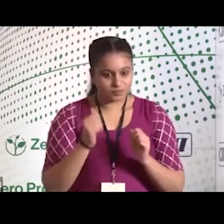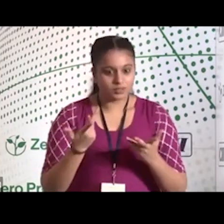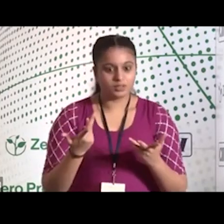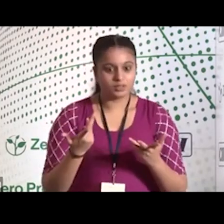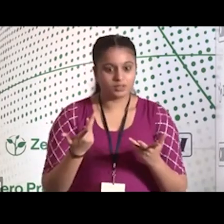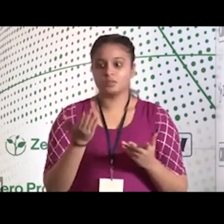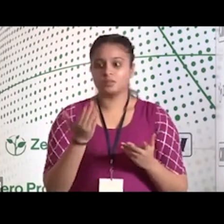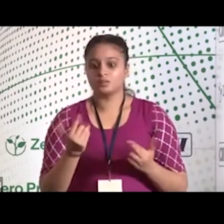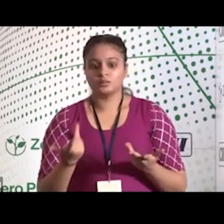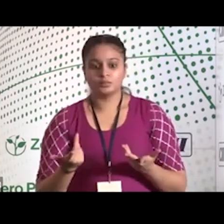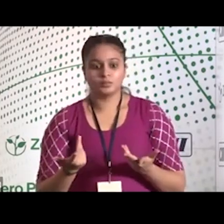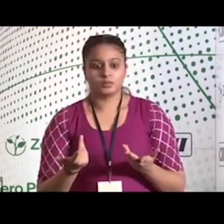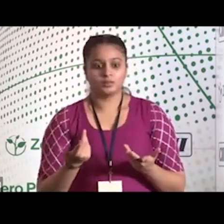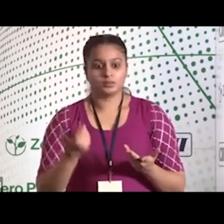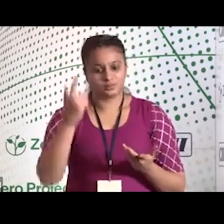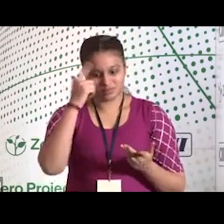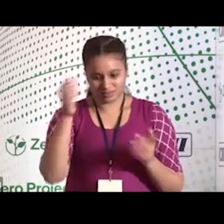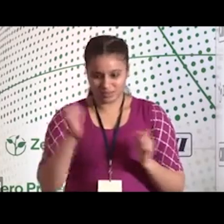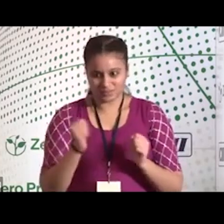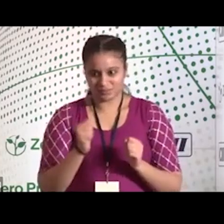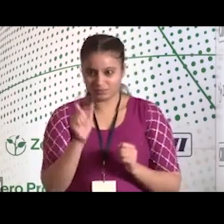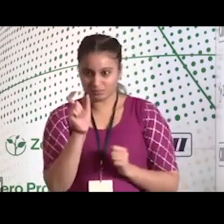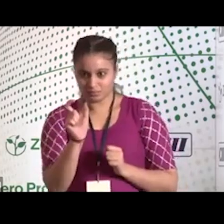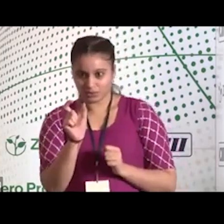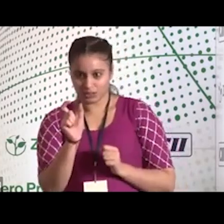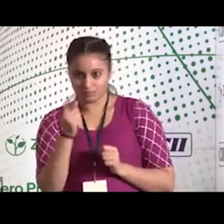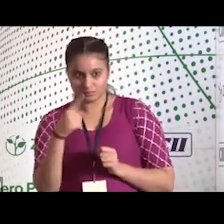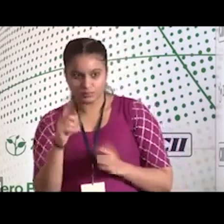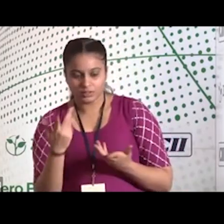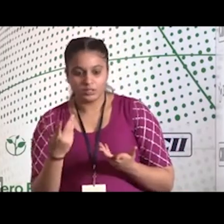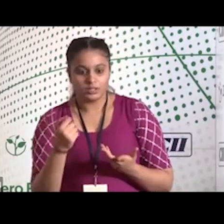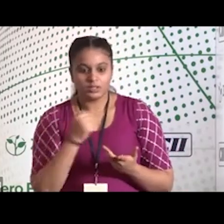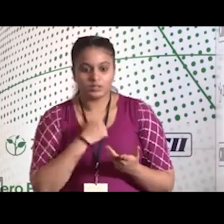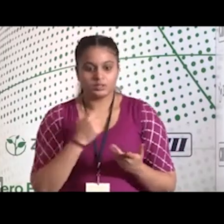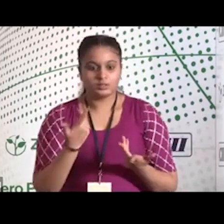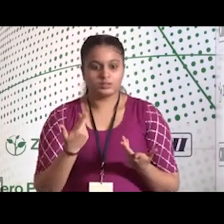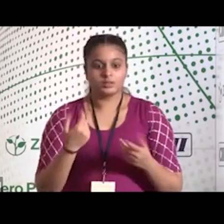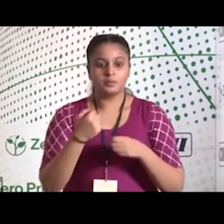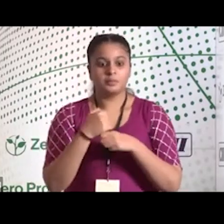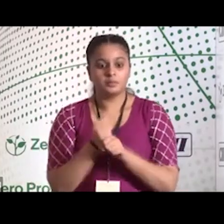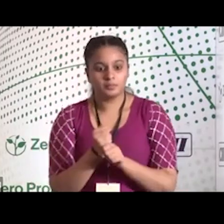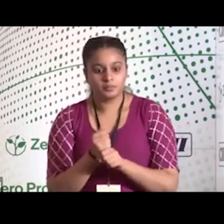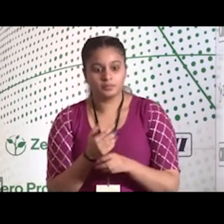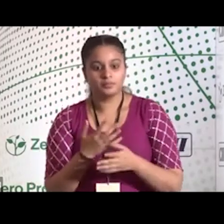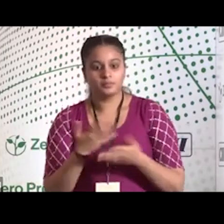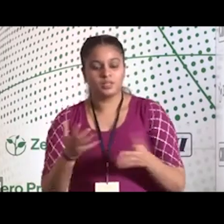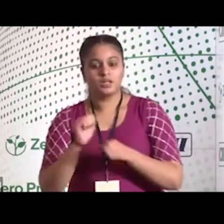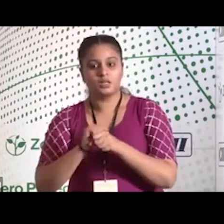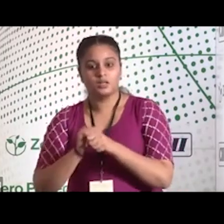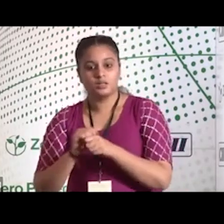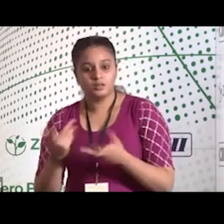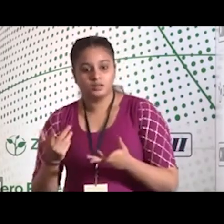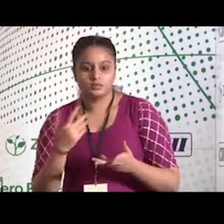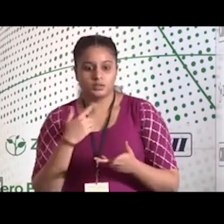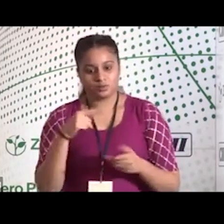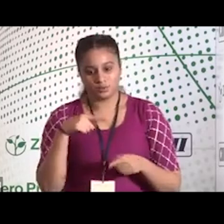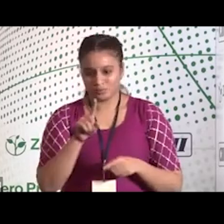I don't know, maybe comfort is the right word, right in creating systems and in creating frameworks and believing that as well ourselves,